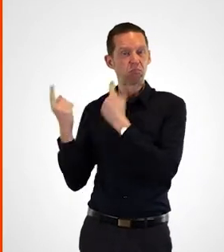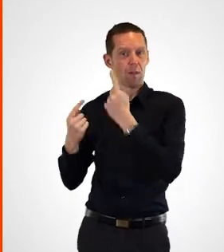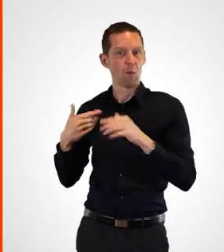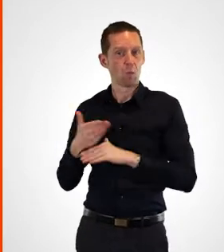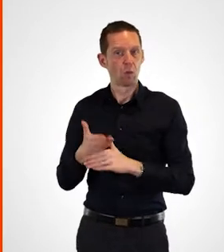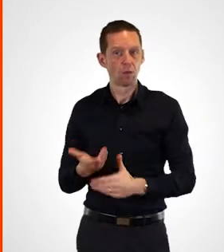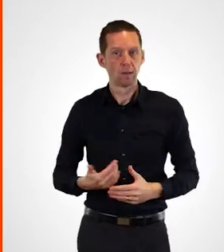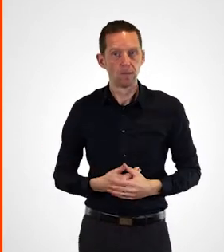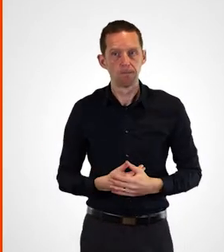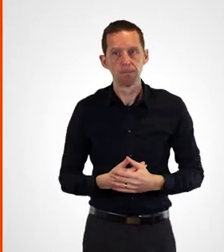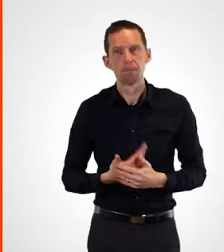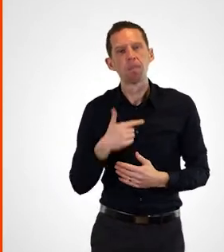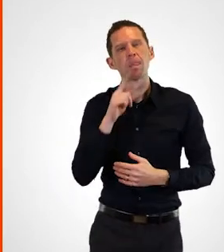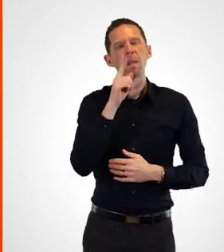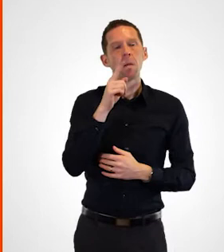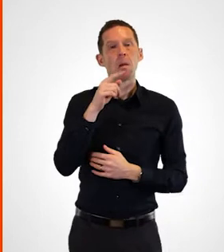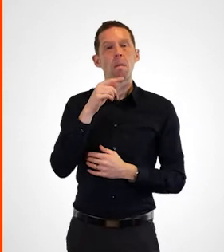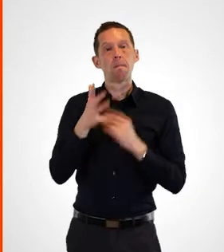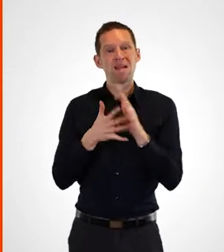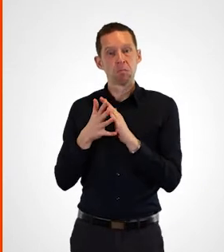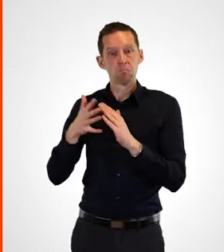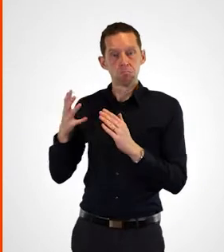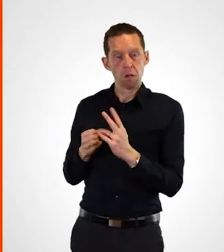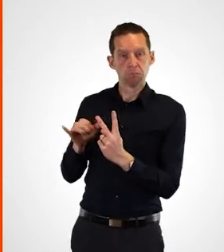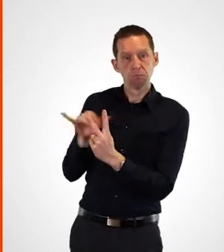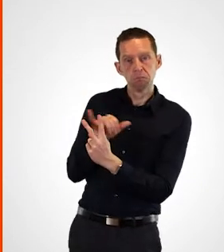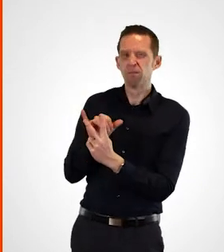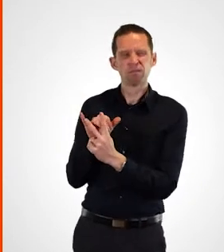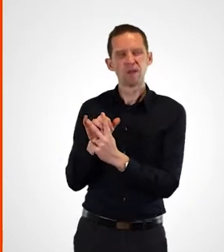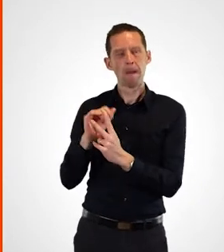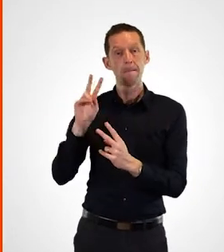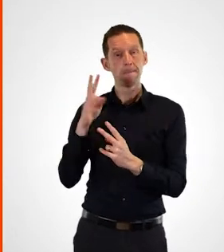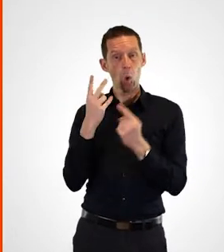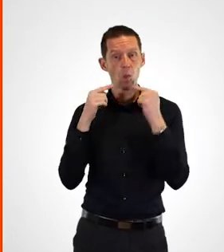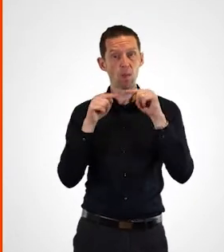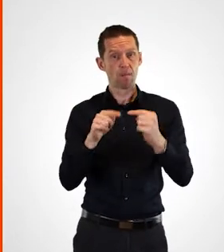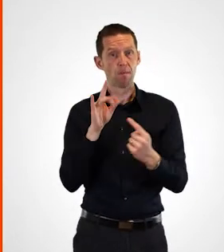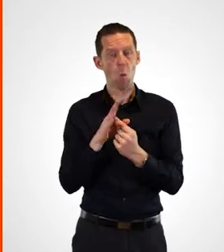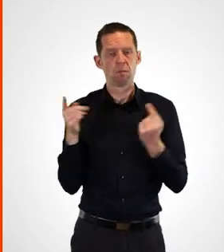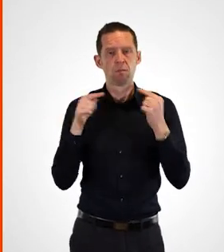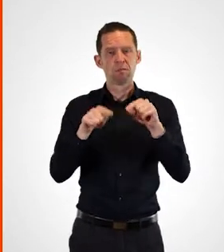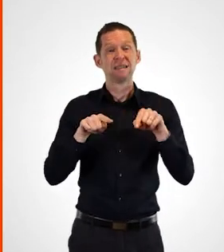And we want to really stress this isn't an either/or proposition, this is both things matter and they matter differently